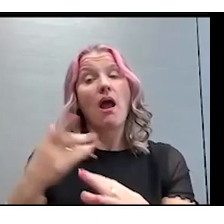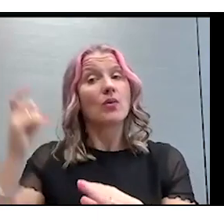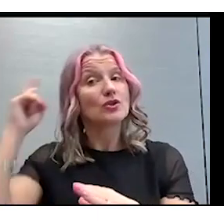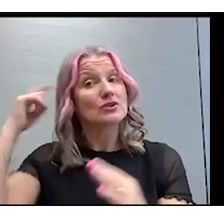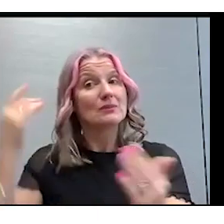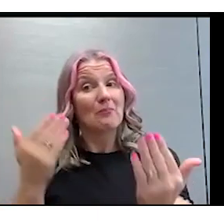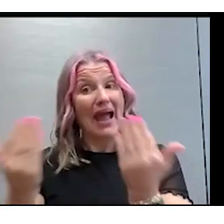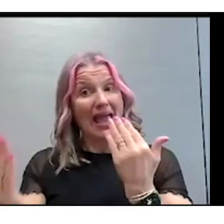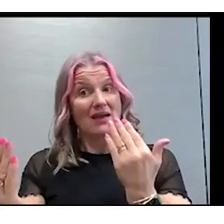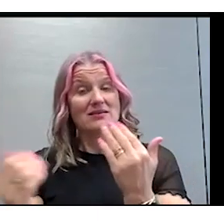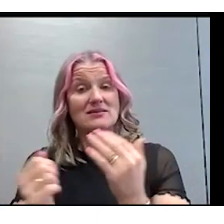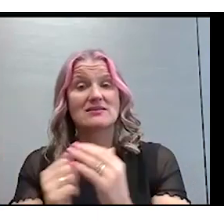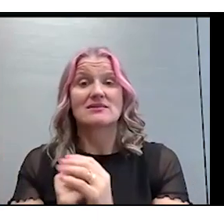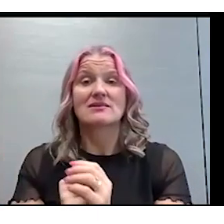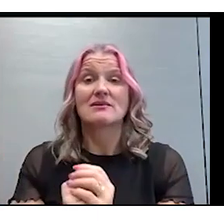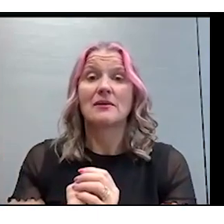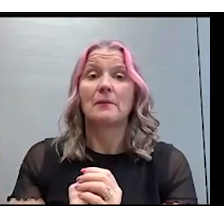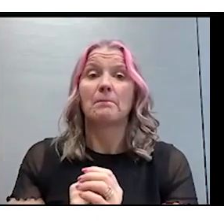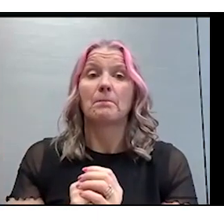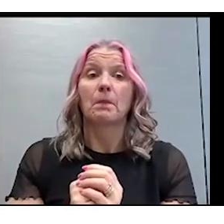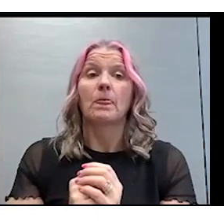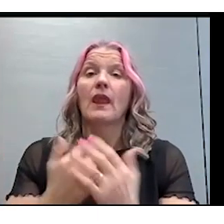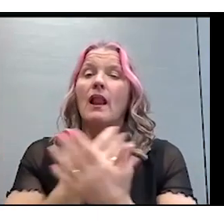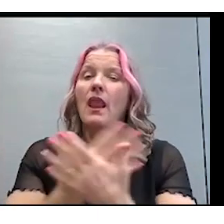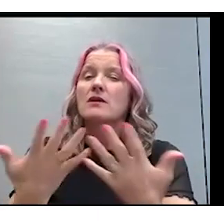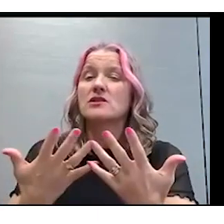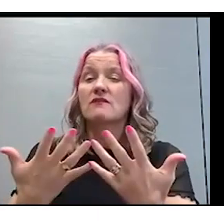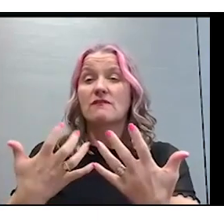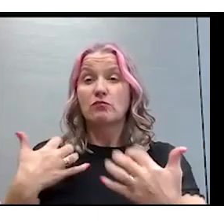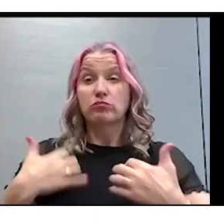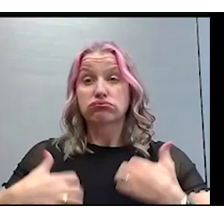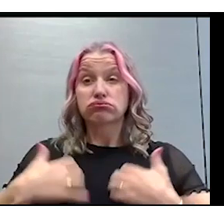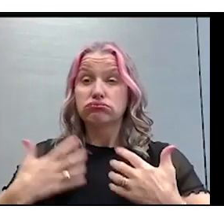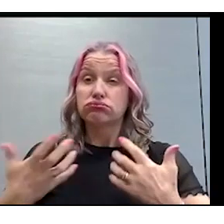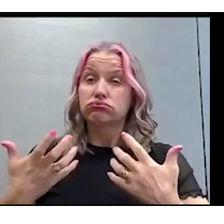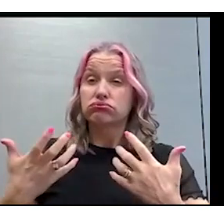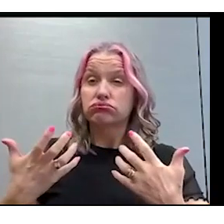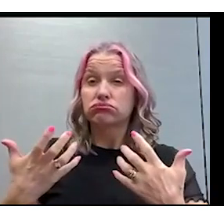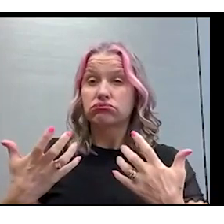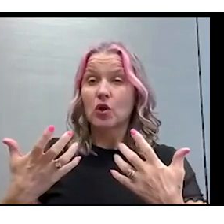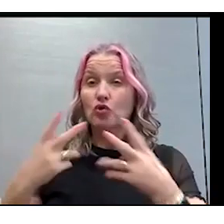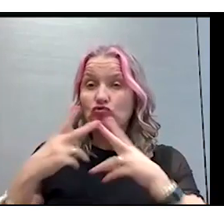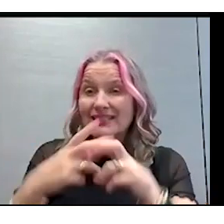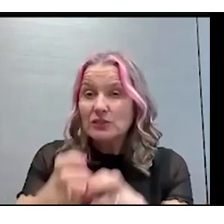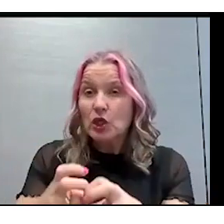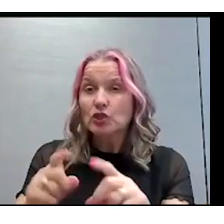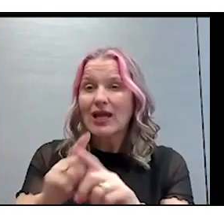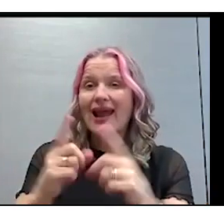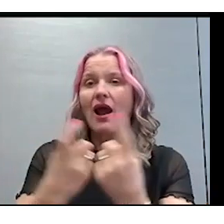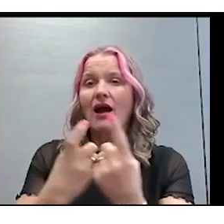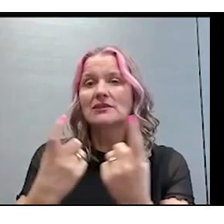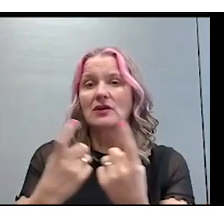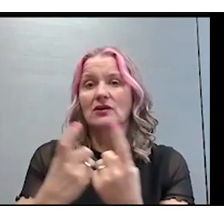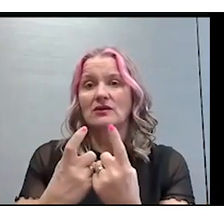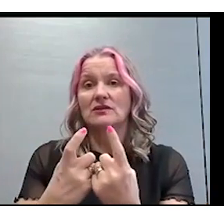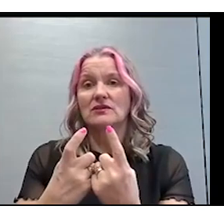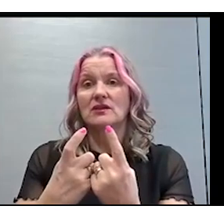there's also been very interesting research and articles, one of which is print screened